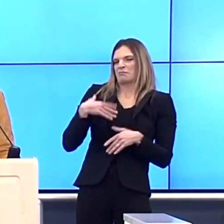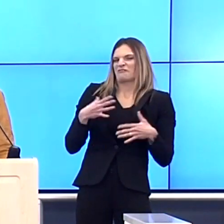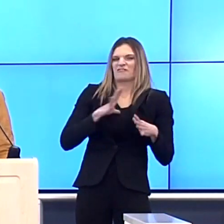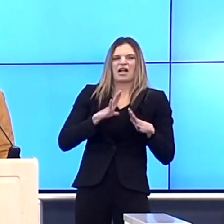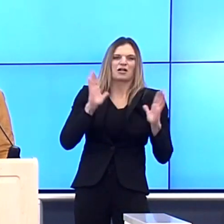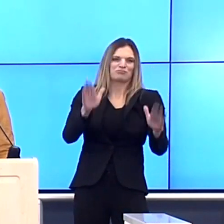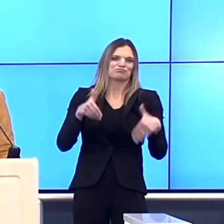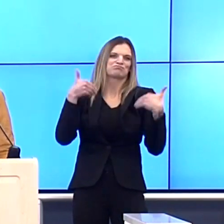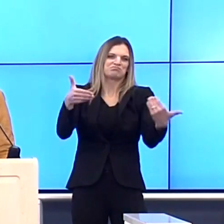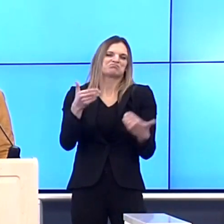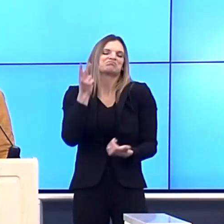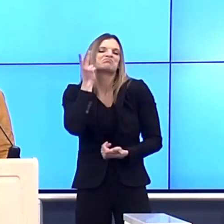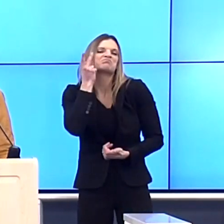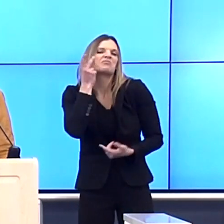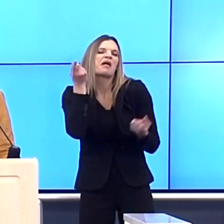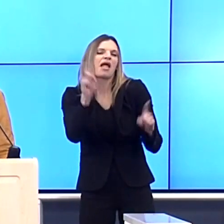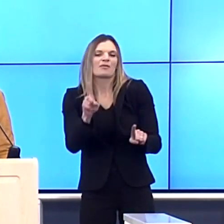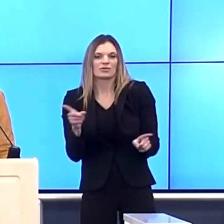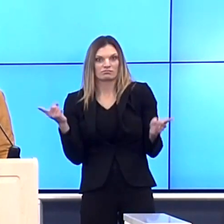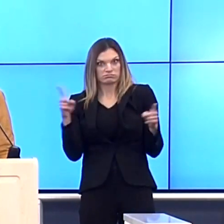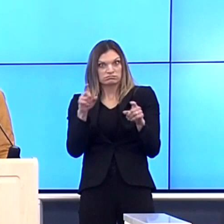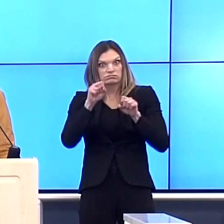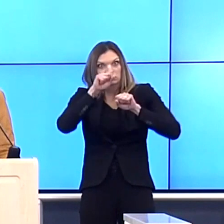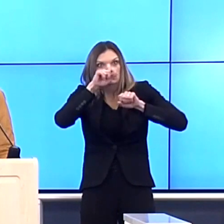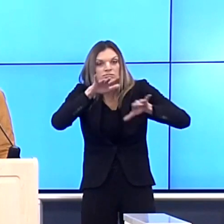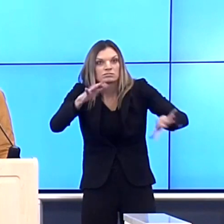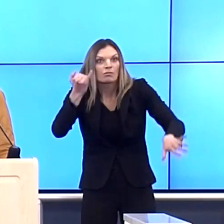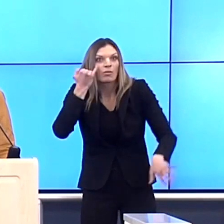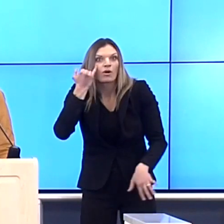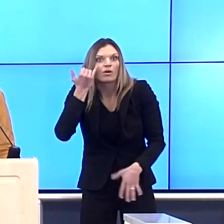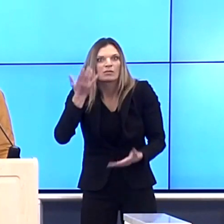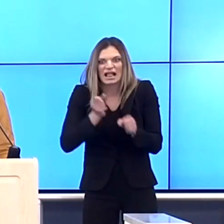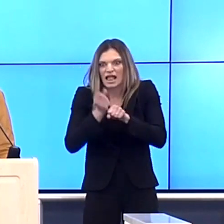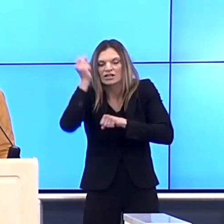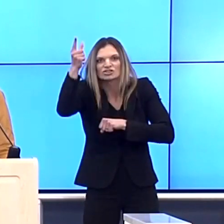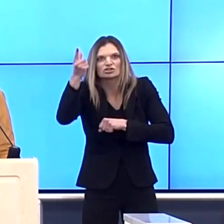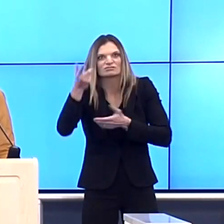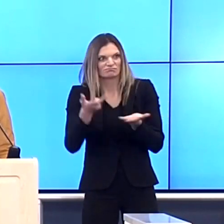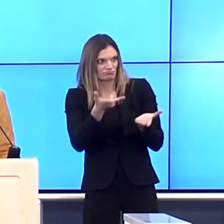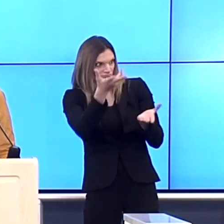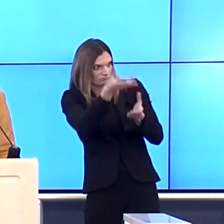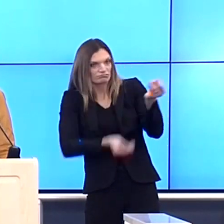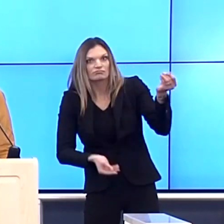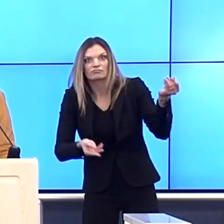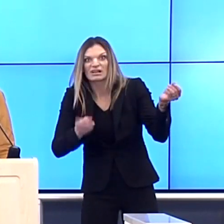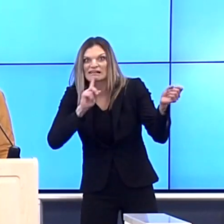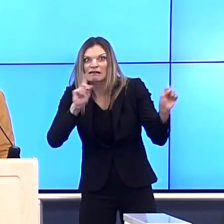THIS THANKSGIVING, IMAGINE HOW MUCH HARDER IT WOULD BE IF YOU MUCH HARDER IT WOULD BE IF YOU CAN’T ABLE TO SEE THEM FOR A CAN’T ABLE TO SEE THEM FOR A FUTURE HOLIDAY EVER AGAIN.